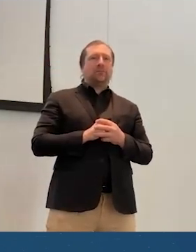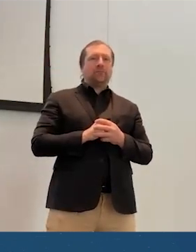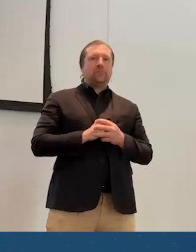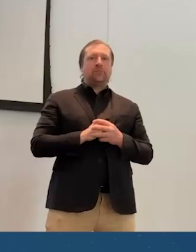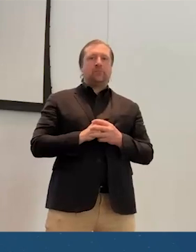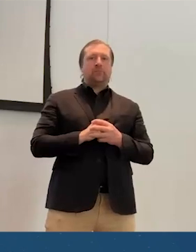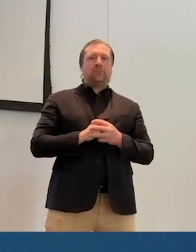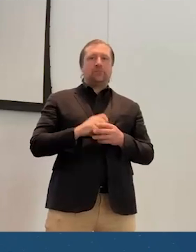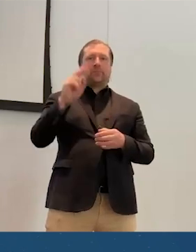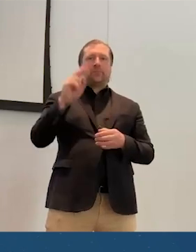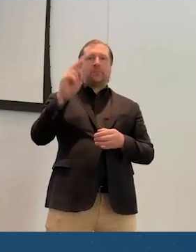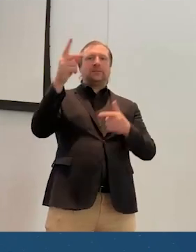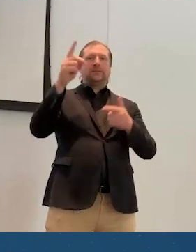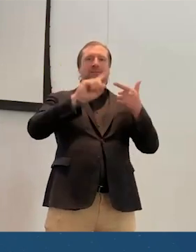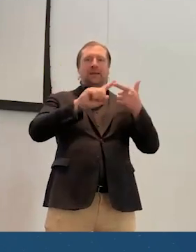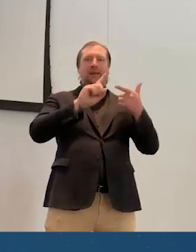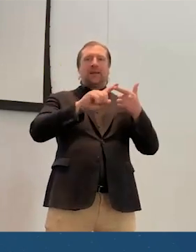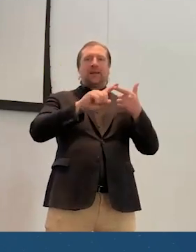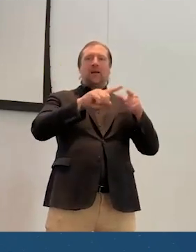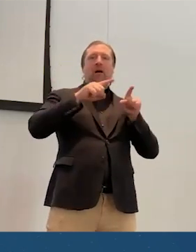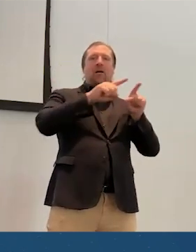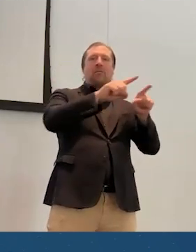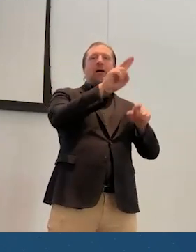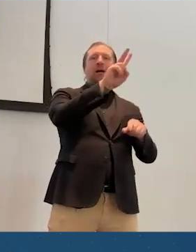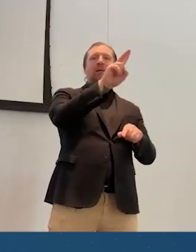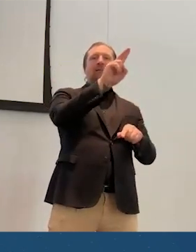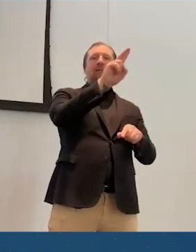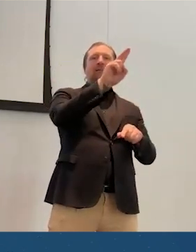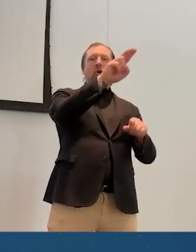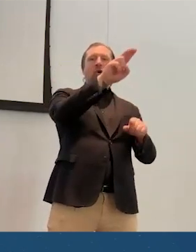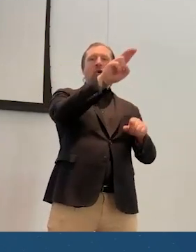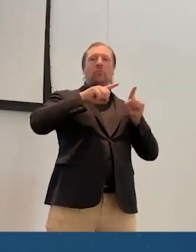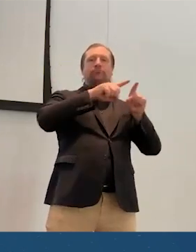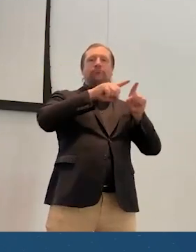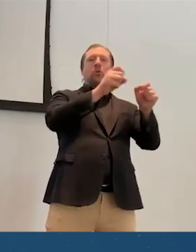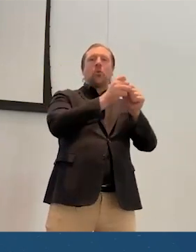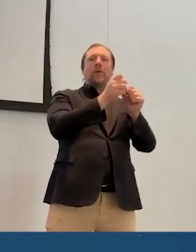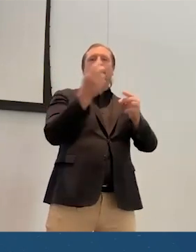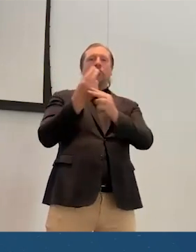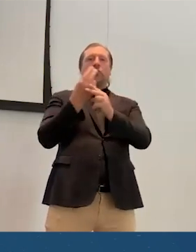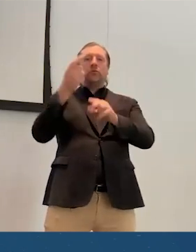Secondly, aligning VR parameters with users' mental models